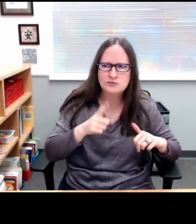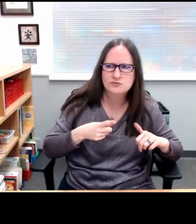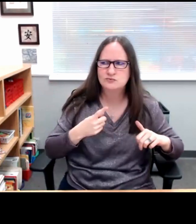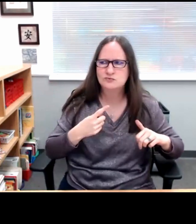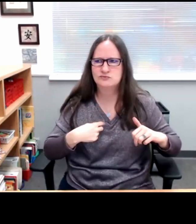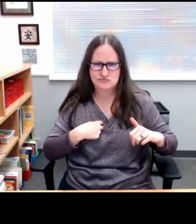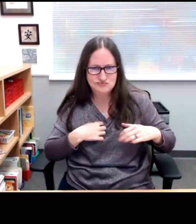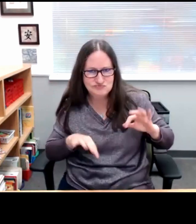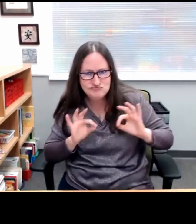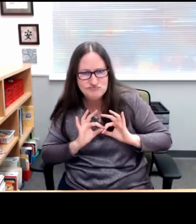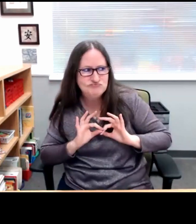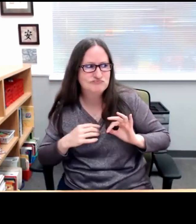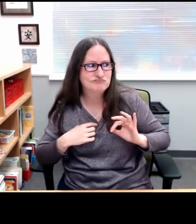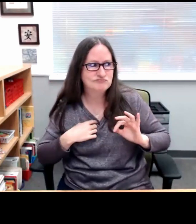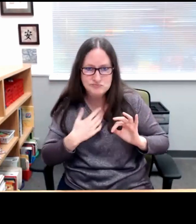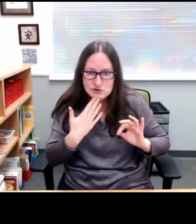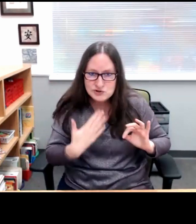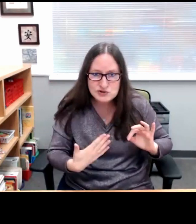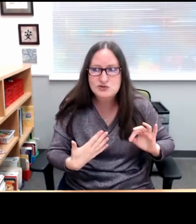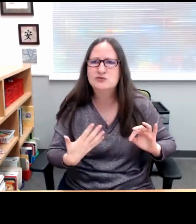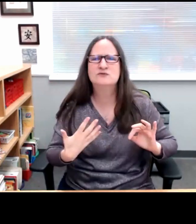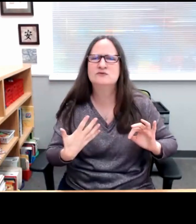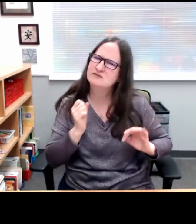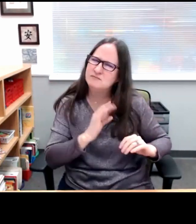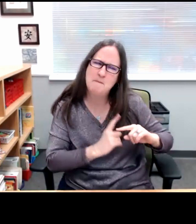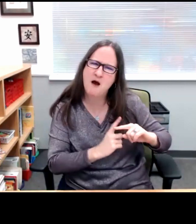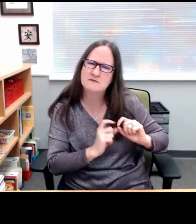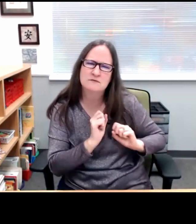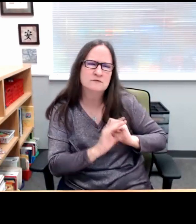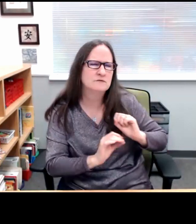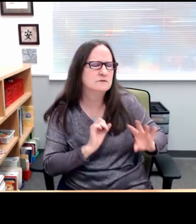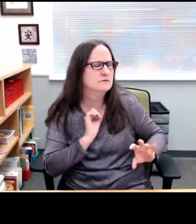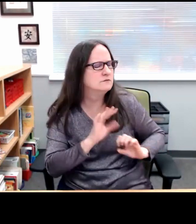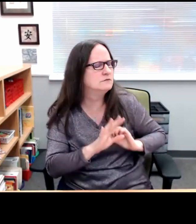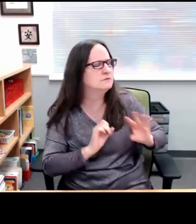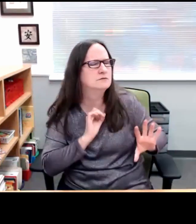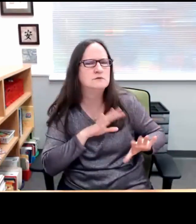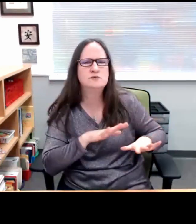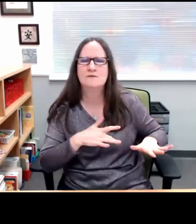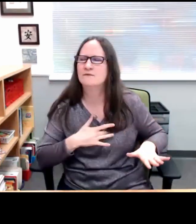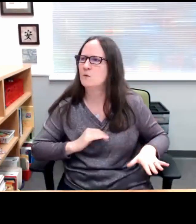they have a sense of self doubt being unsure about themselves.